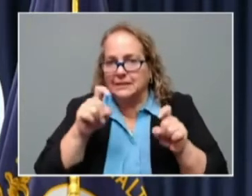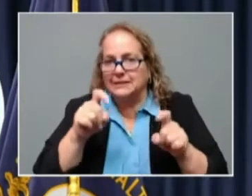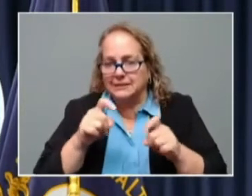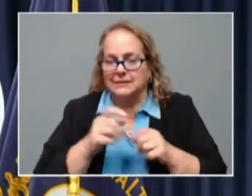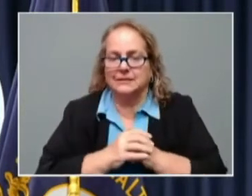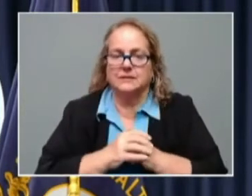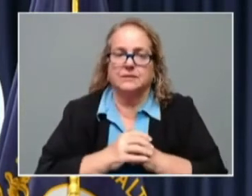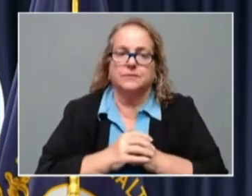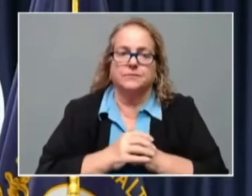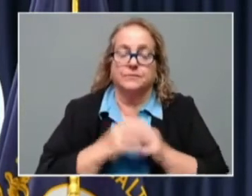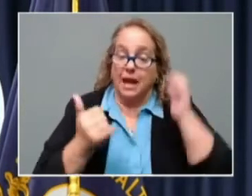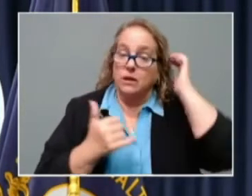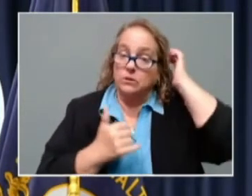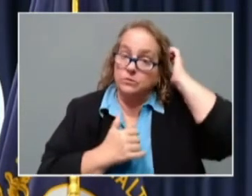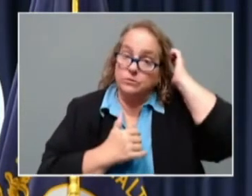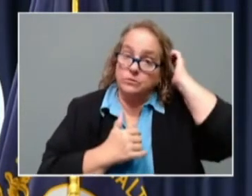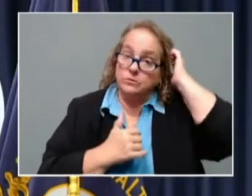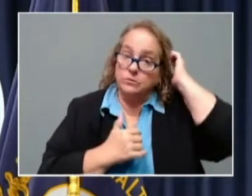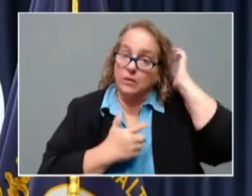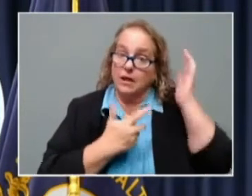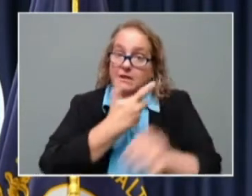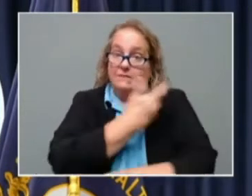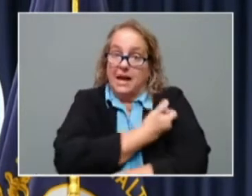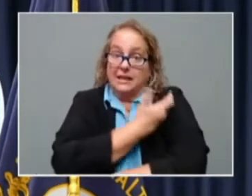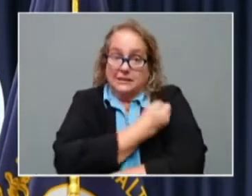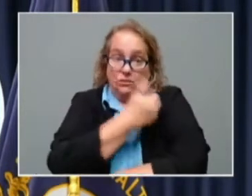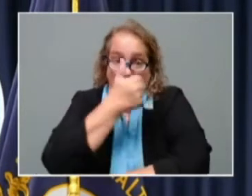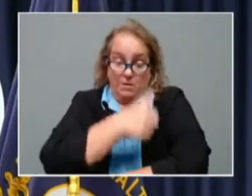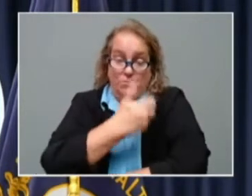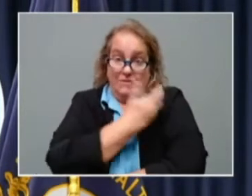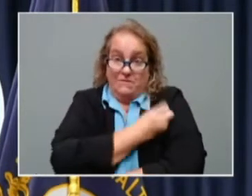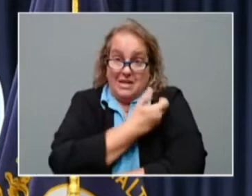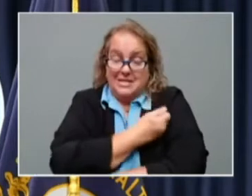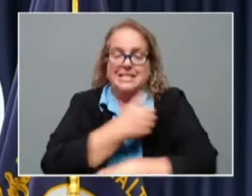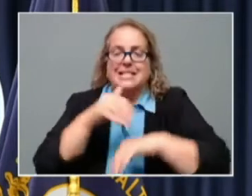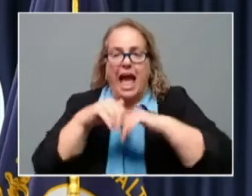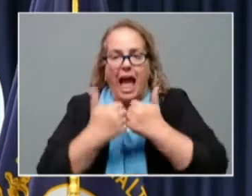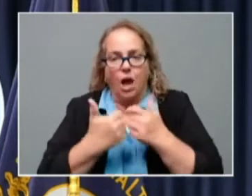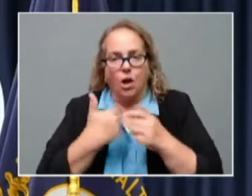Remember vaccinations are the way we defeat covid once and for all over the